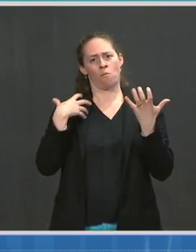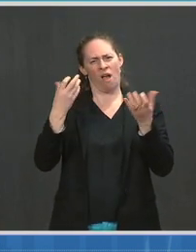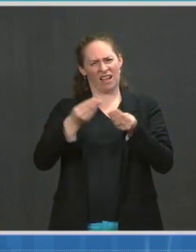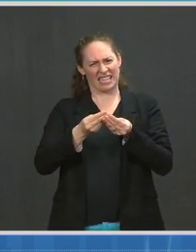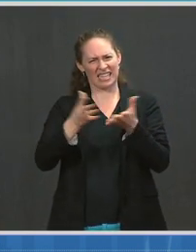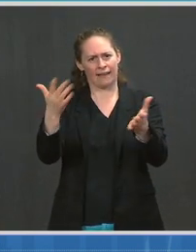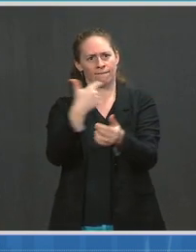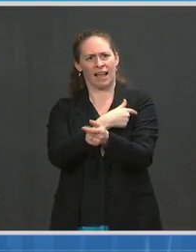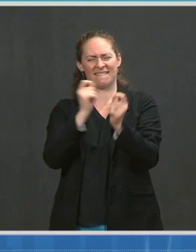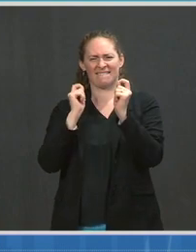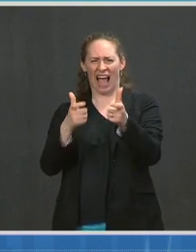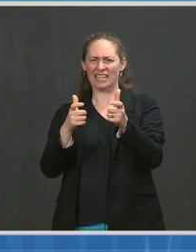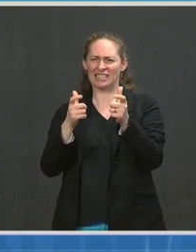and as equitably as possible.